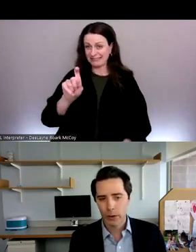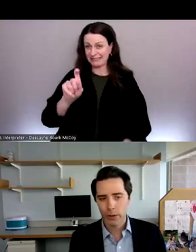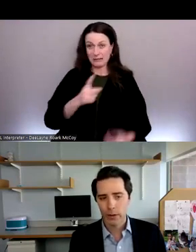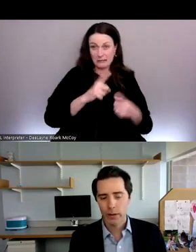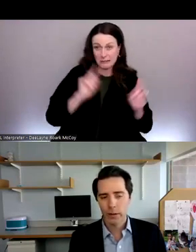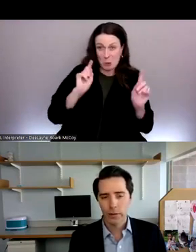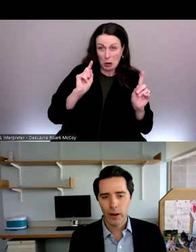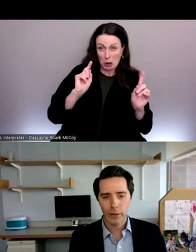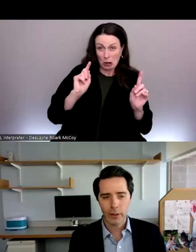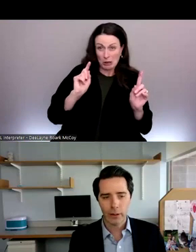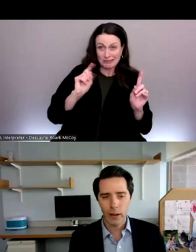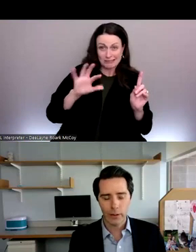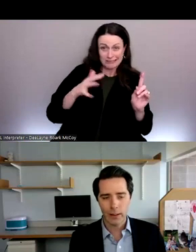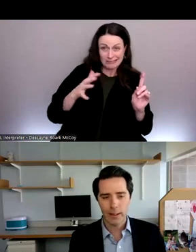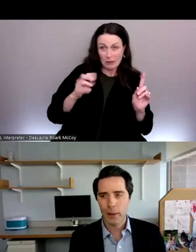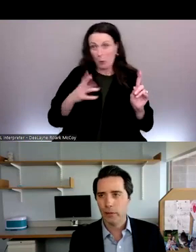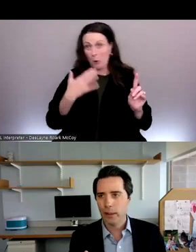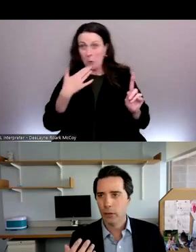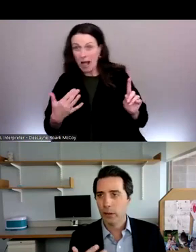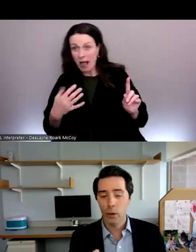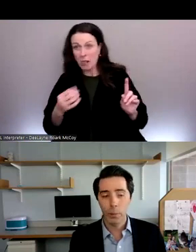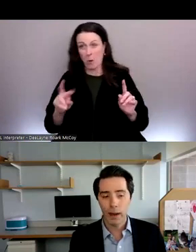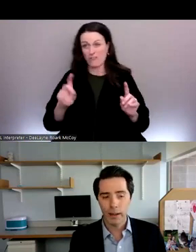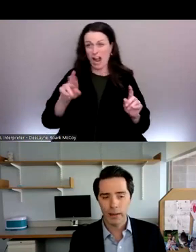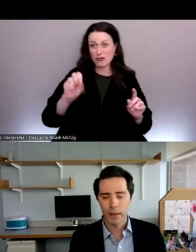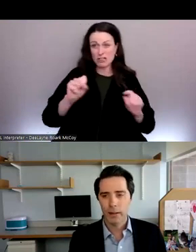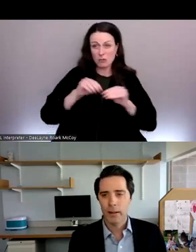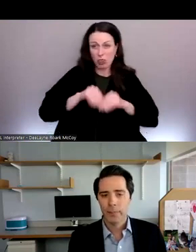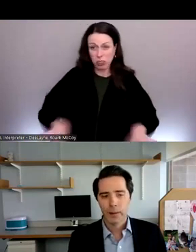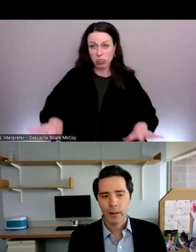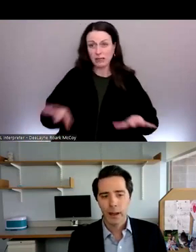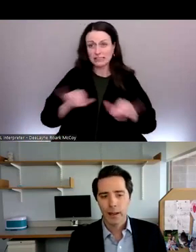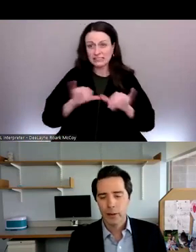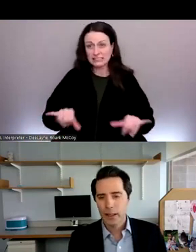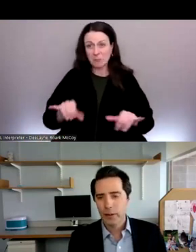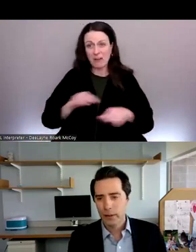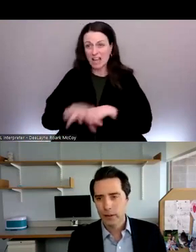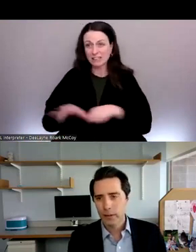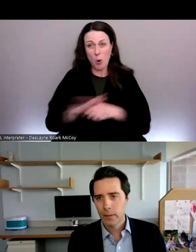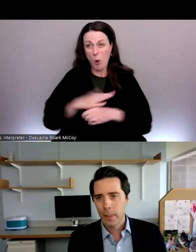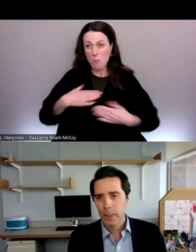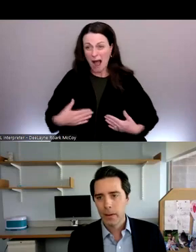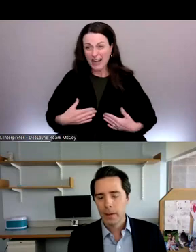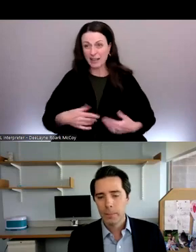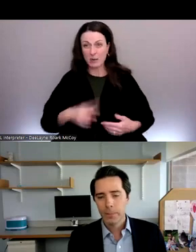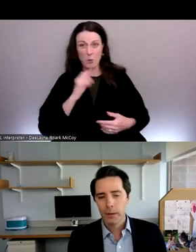work the virus could have systemic effects so in the whole body